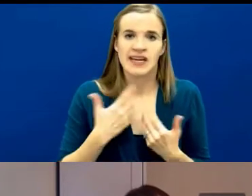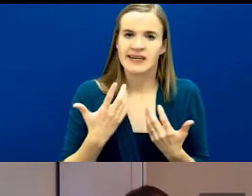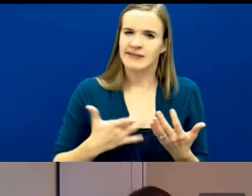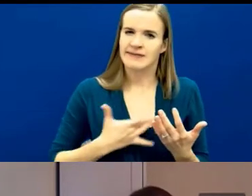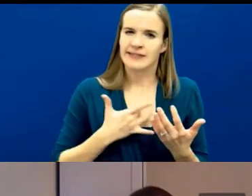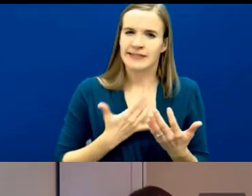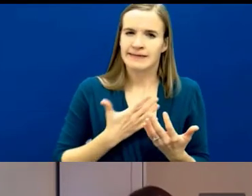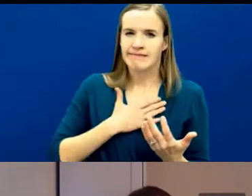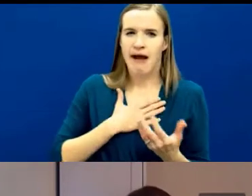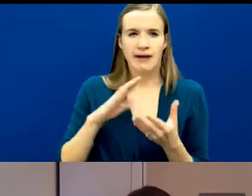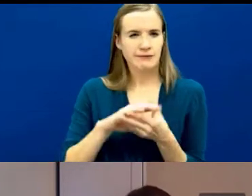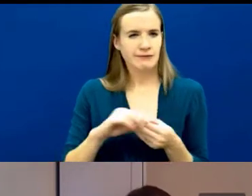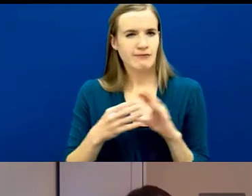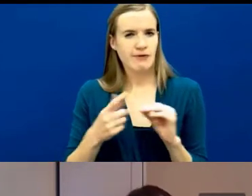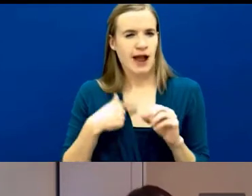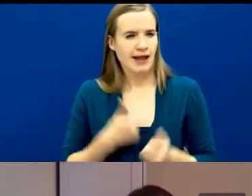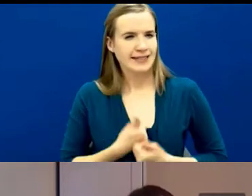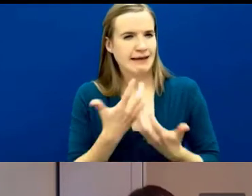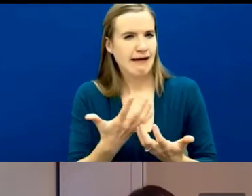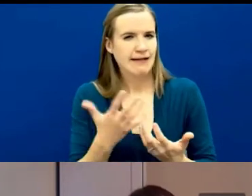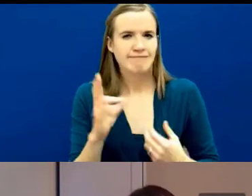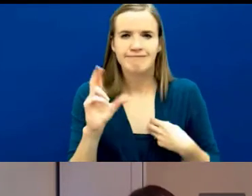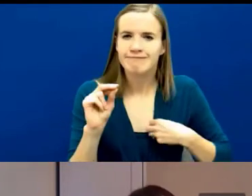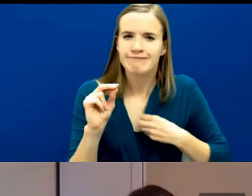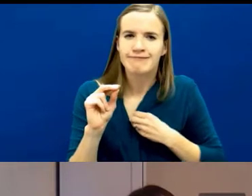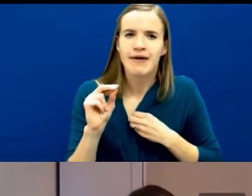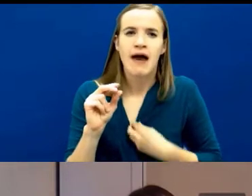story to tell. And so I realized right from the beginning, that the only way